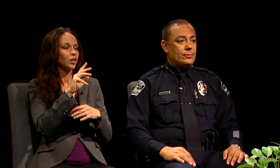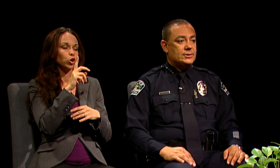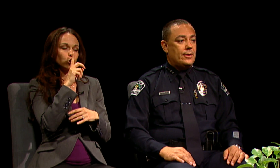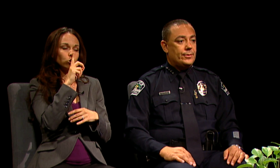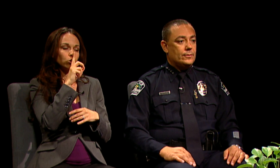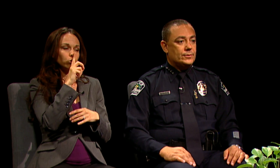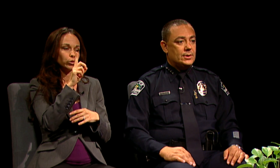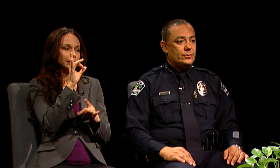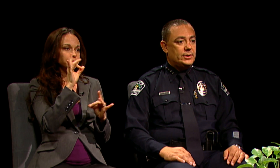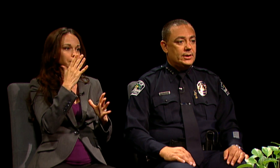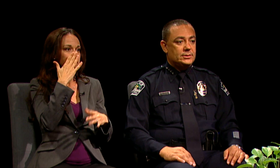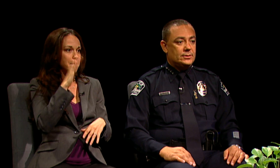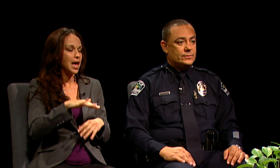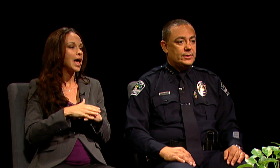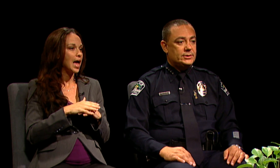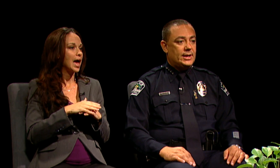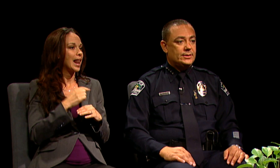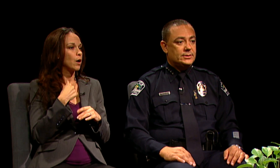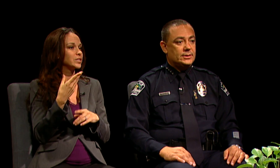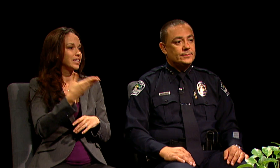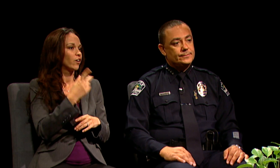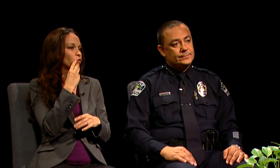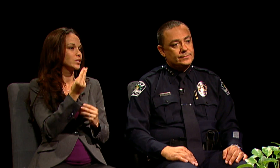I WAS OUT THERE FOR SEVERAL DAYS AND IT WAS VERY SAD TO SEE.